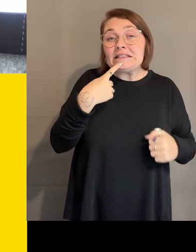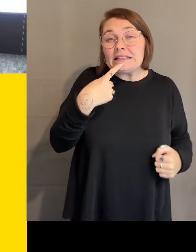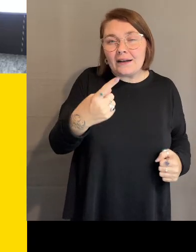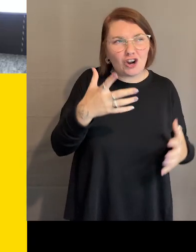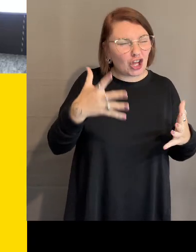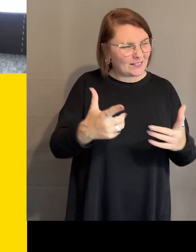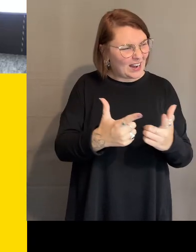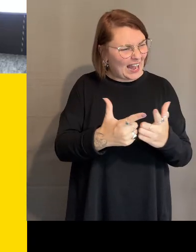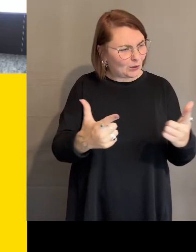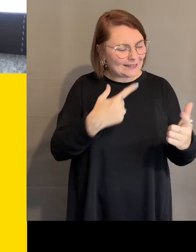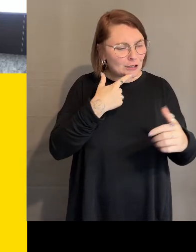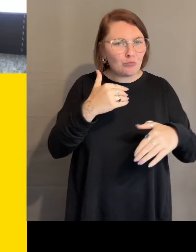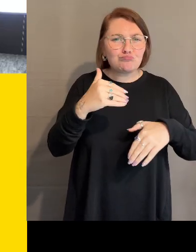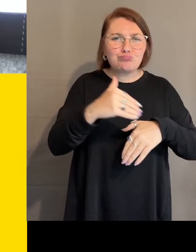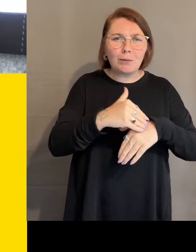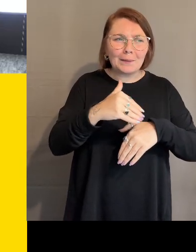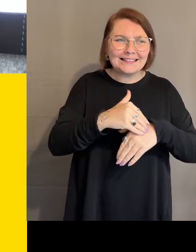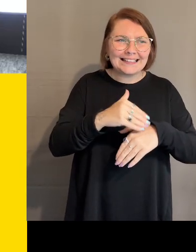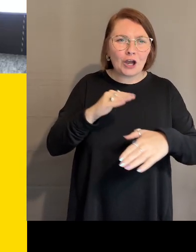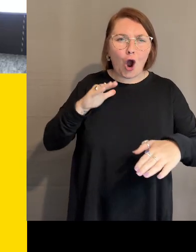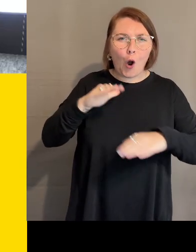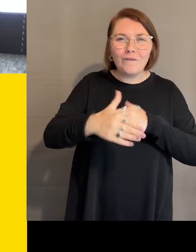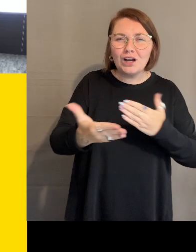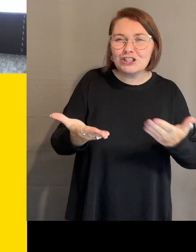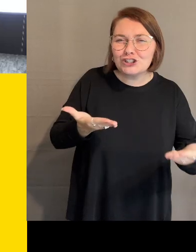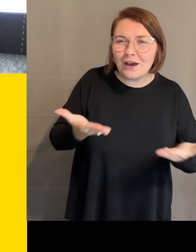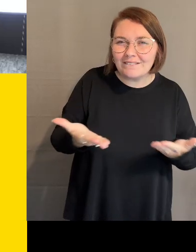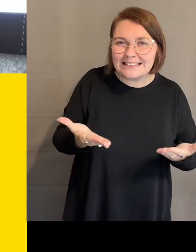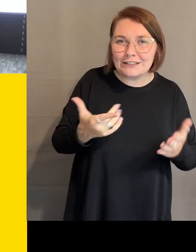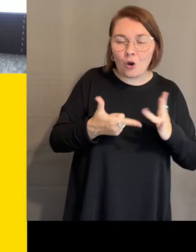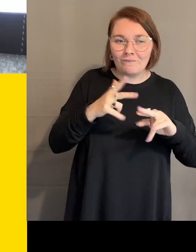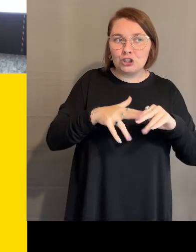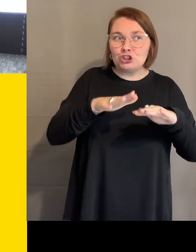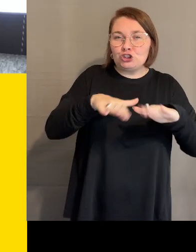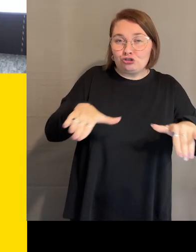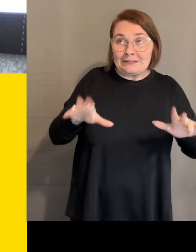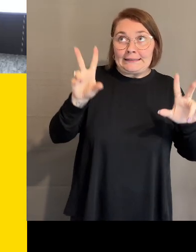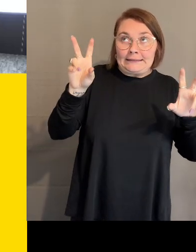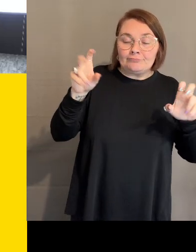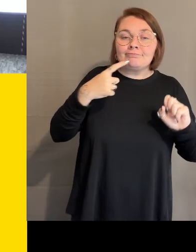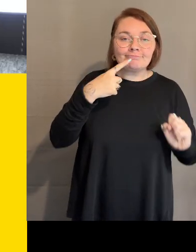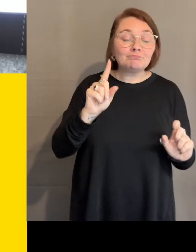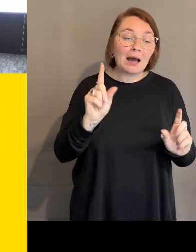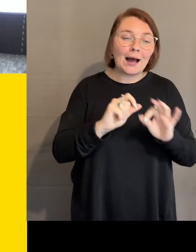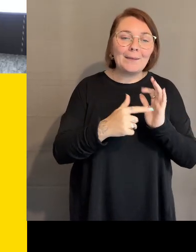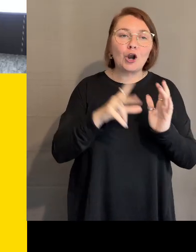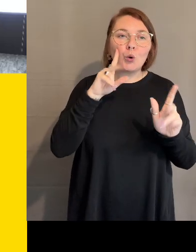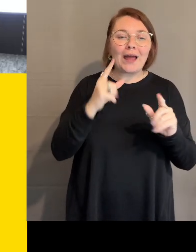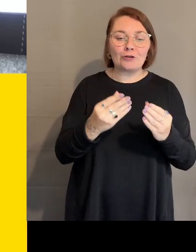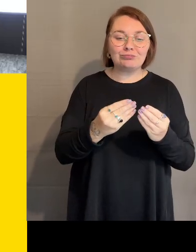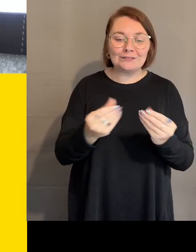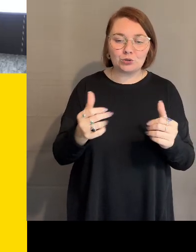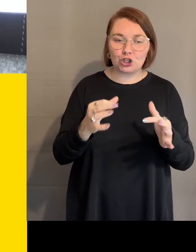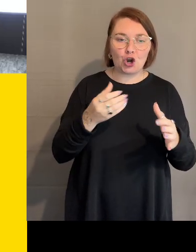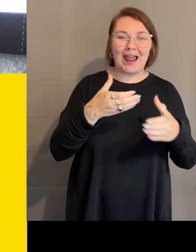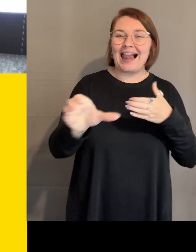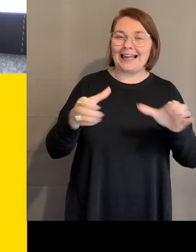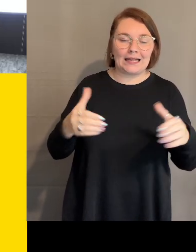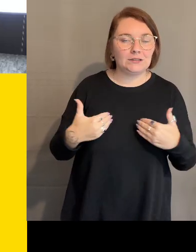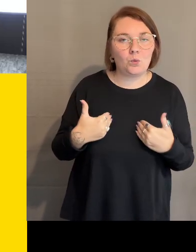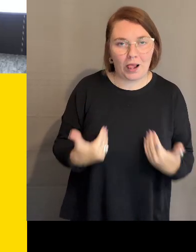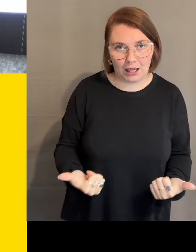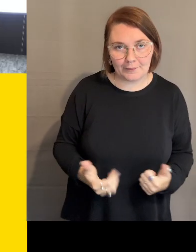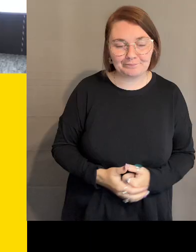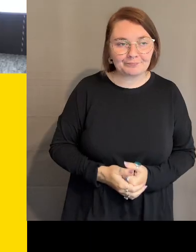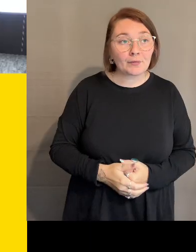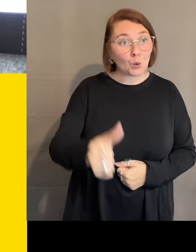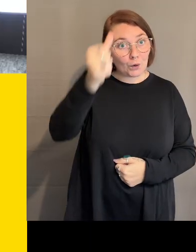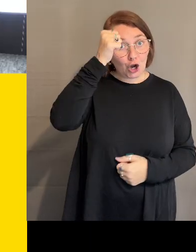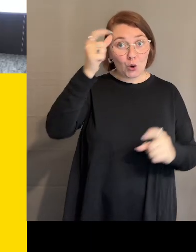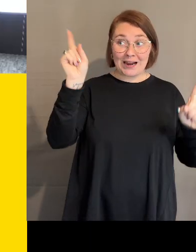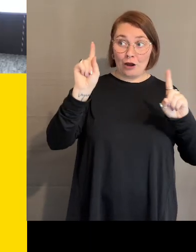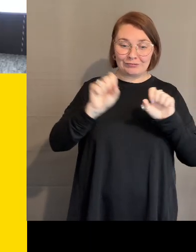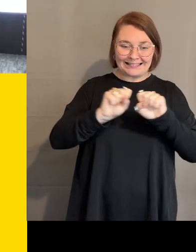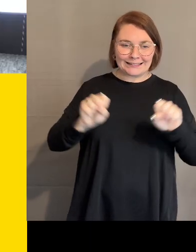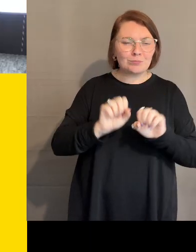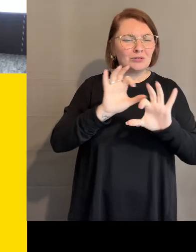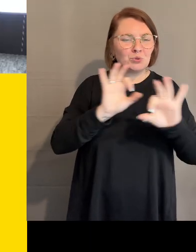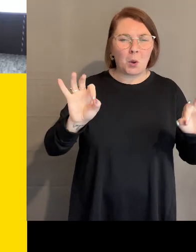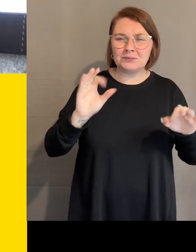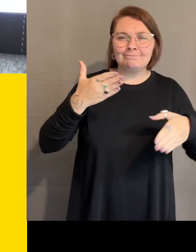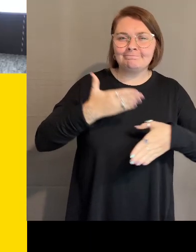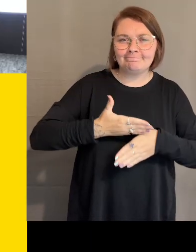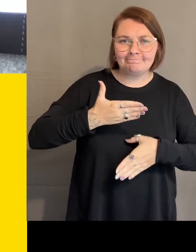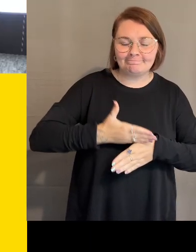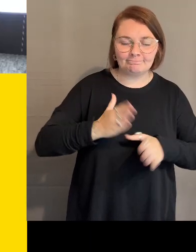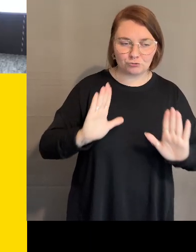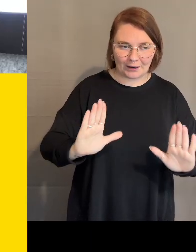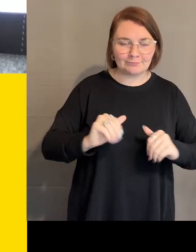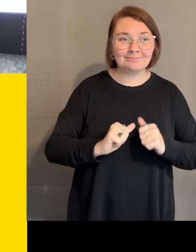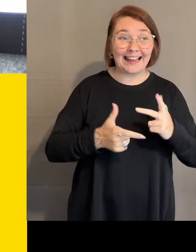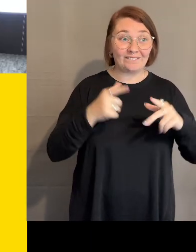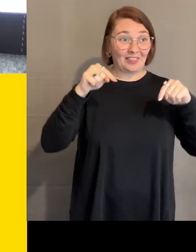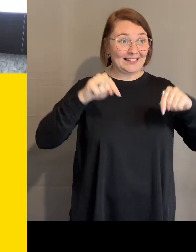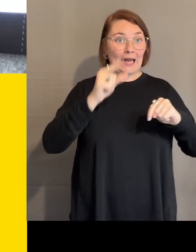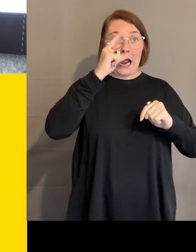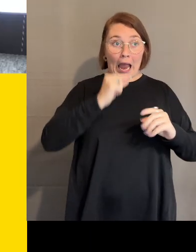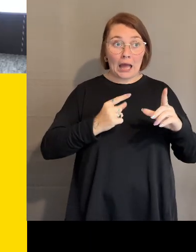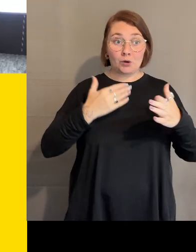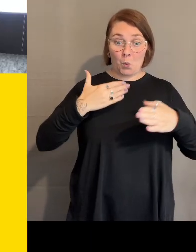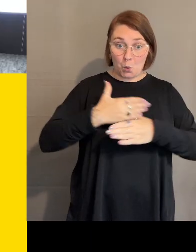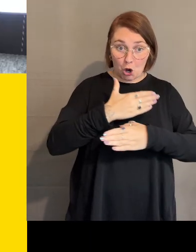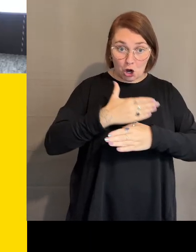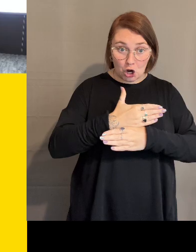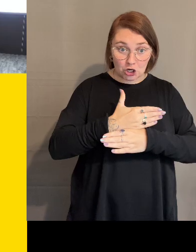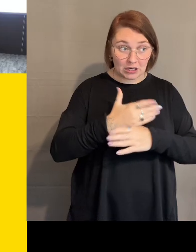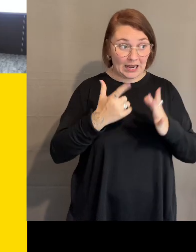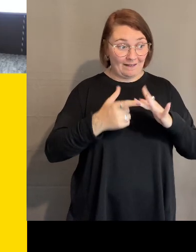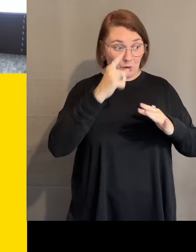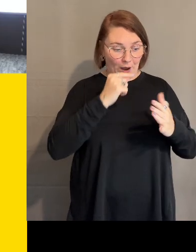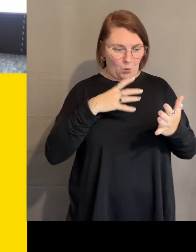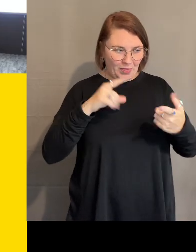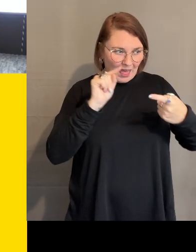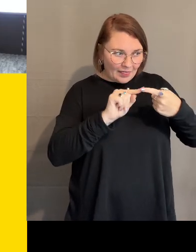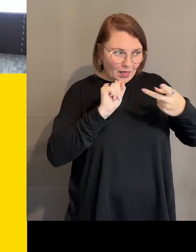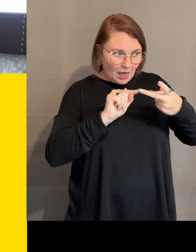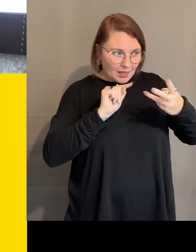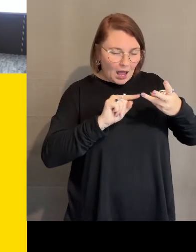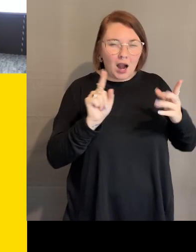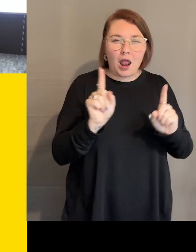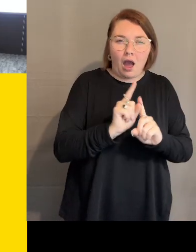I think the language is problematic, over-servicing of children, but there's a sense that maybe resources aren't being allocated well. So people said, look, we know the current system doesn't work, and actually, if this was to work, and if it was to do some of the things that we would like, which is kind of